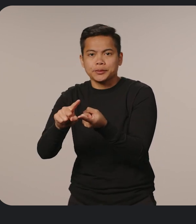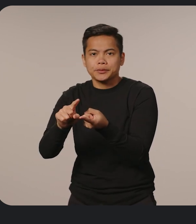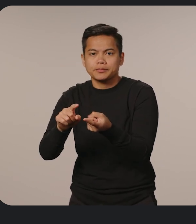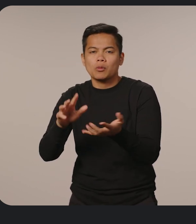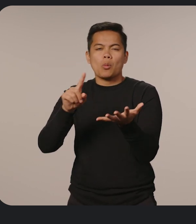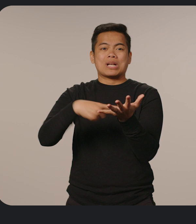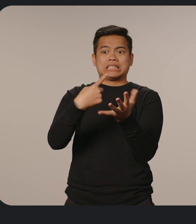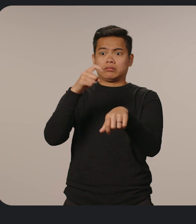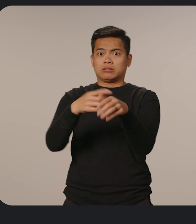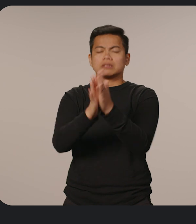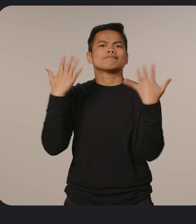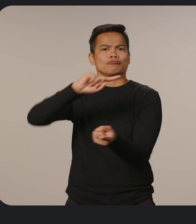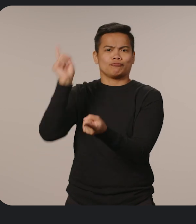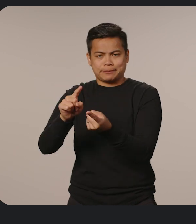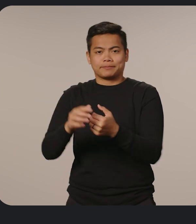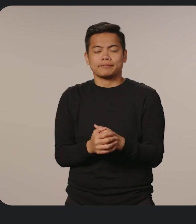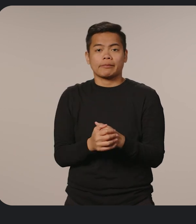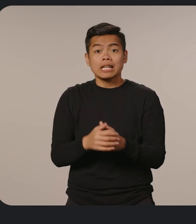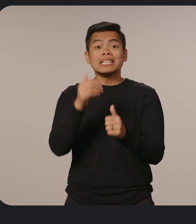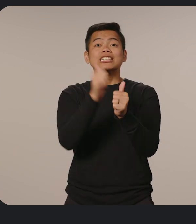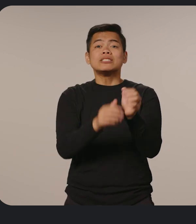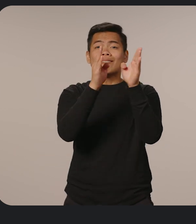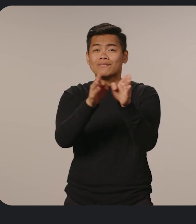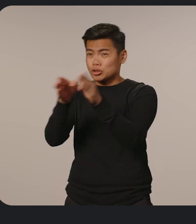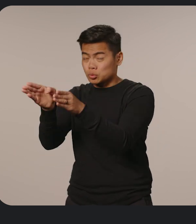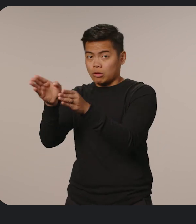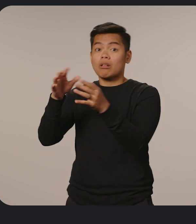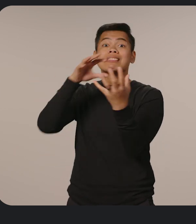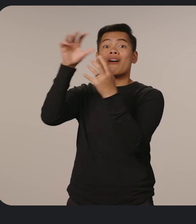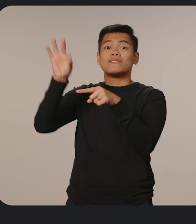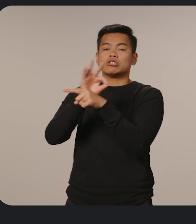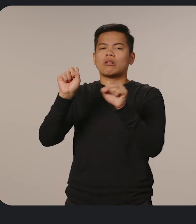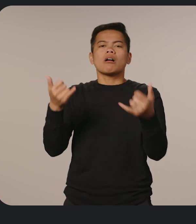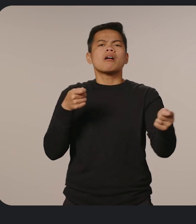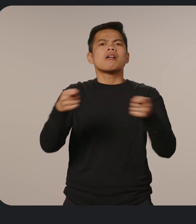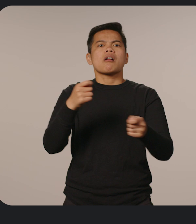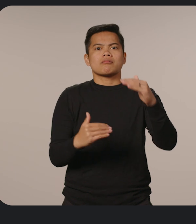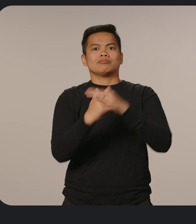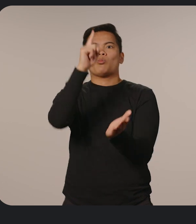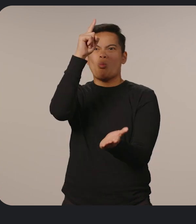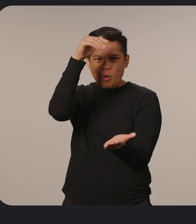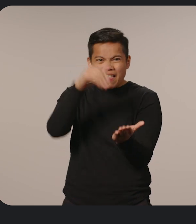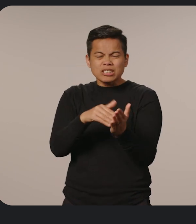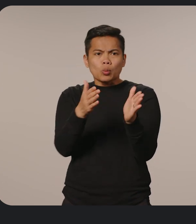handle more than one request at a time each individual Cloud function can now